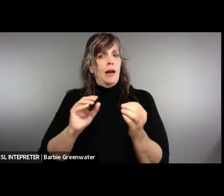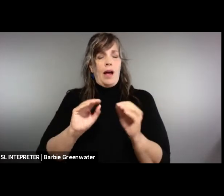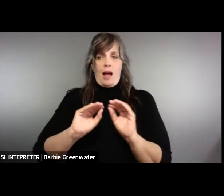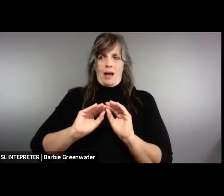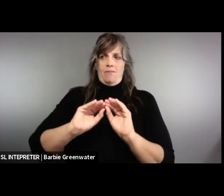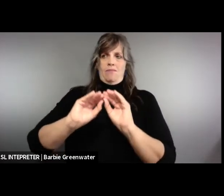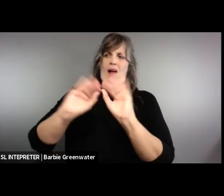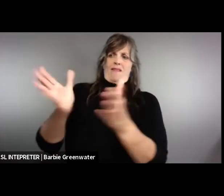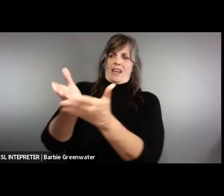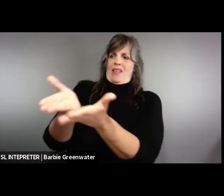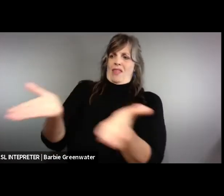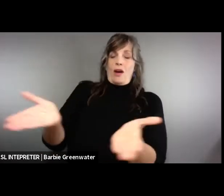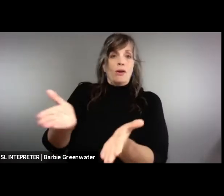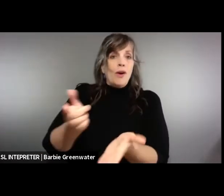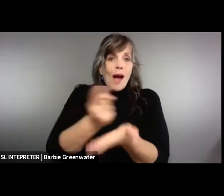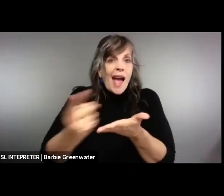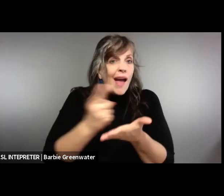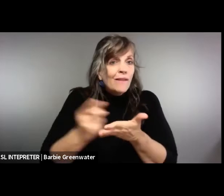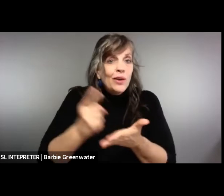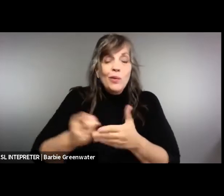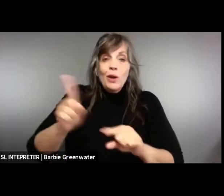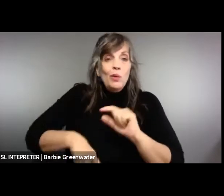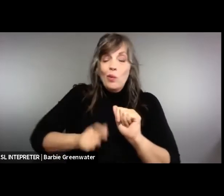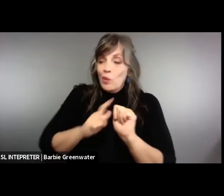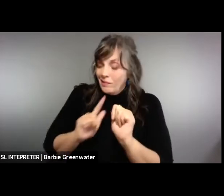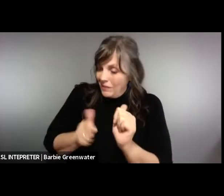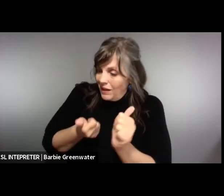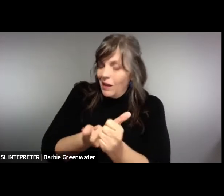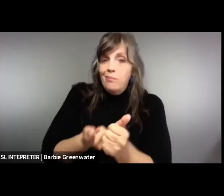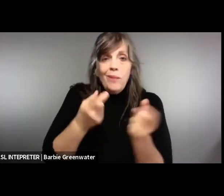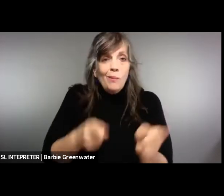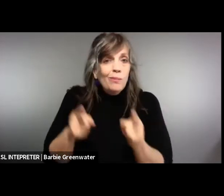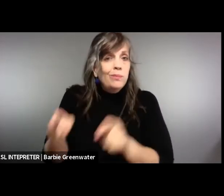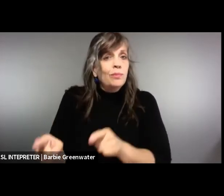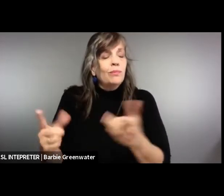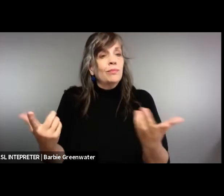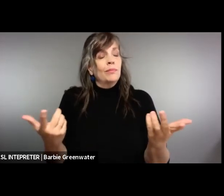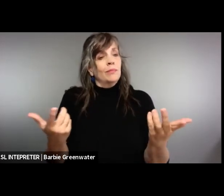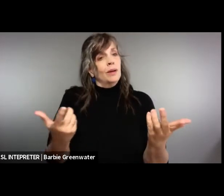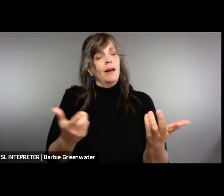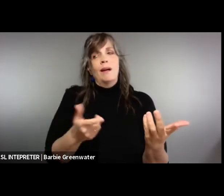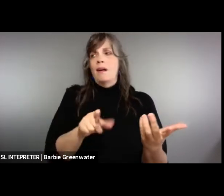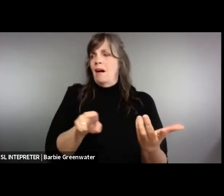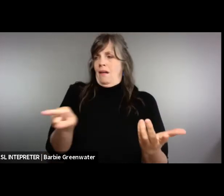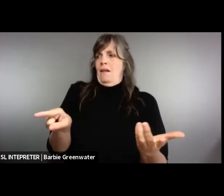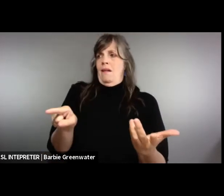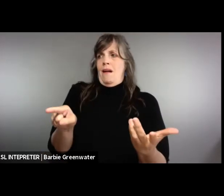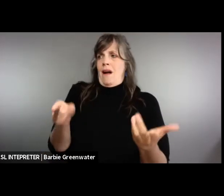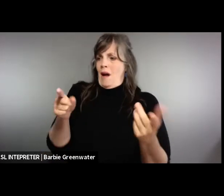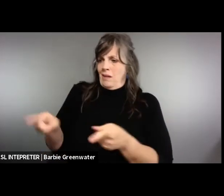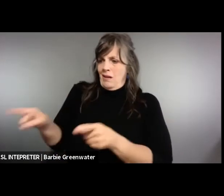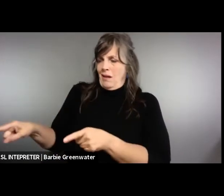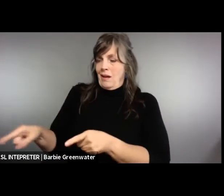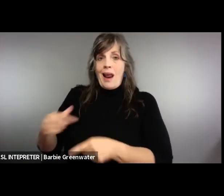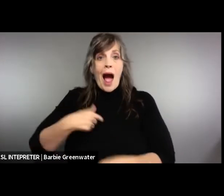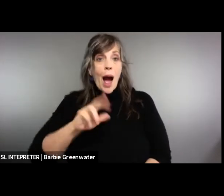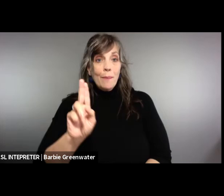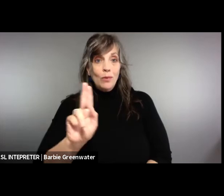we were seeing a video every week. You couldn't even keep up with, this was someone that you've seen. And I'm in the UK and I understood straight way